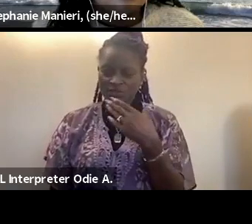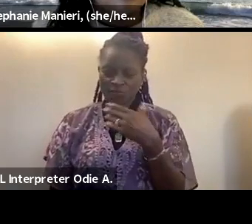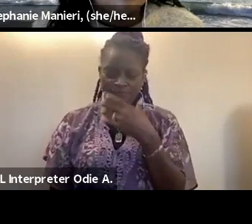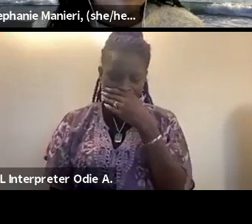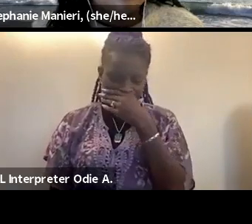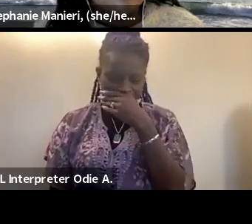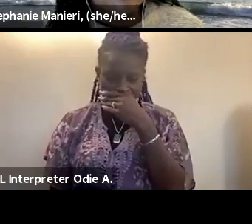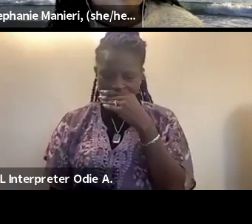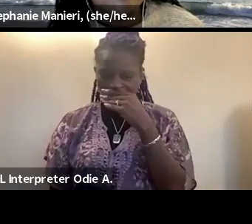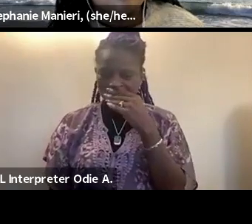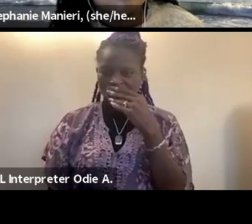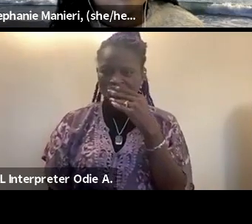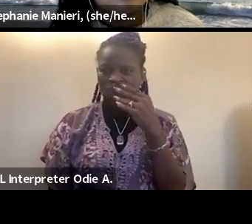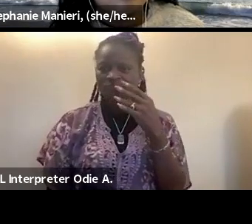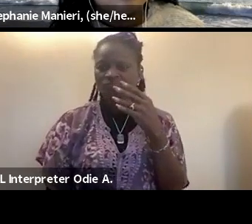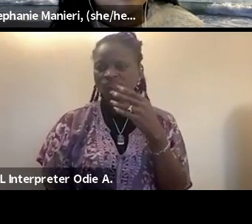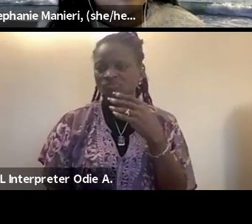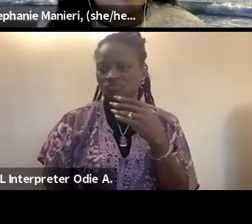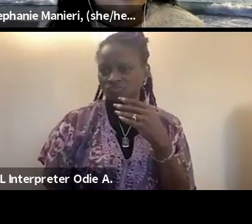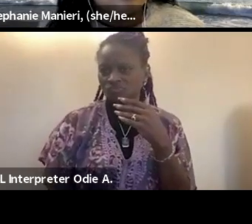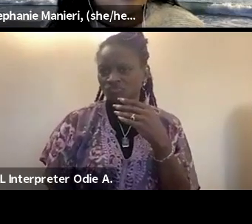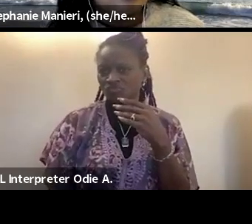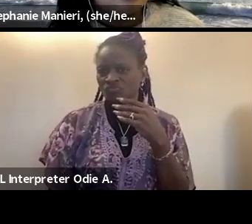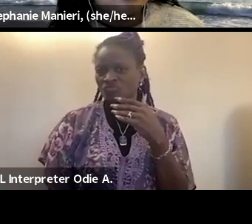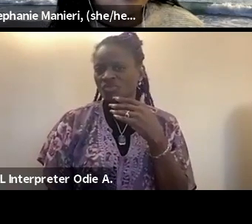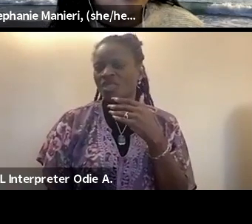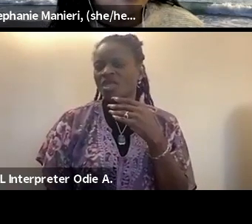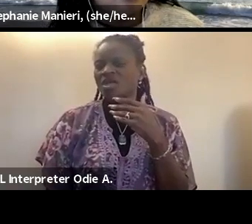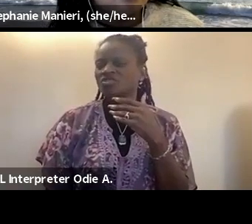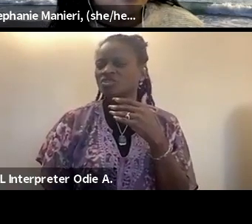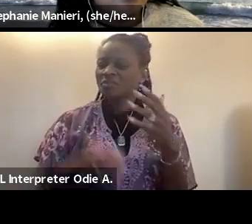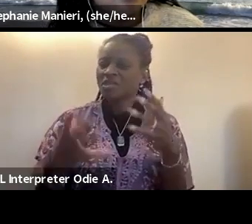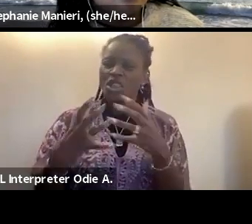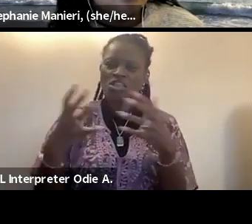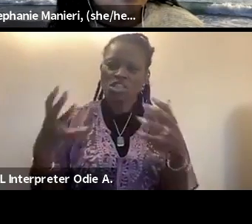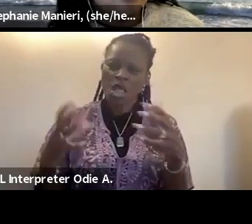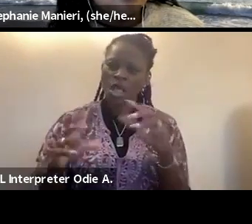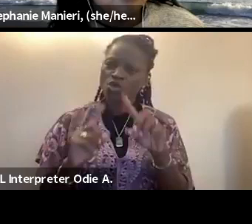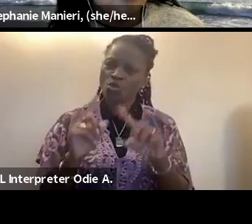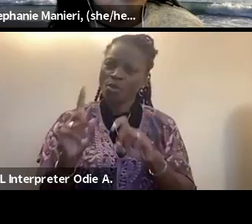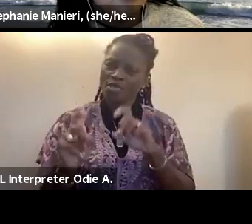Overall, I'm hearing a lot of interest, a lot of questions about the vaccine.